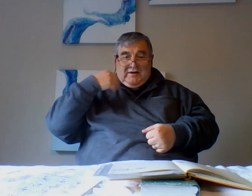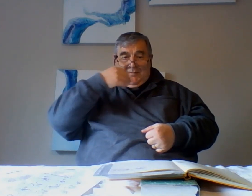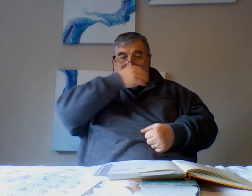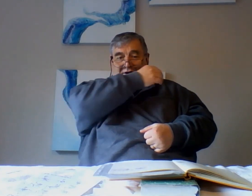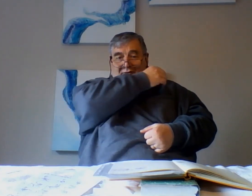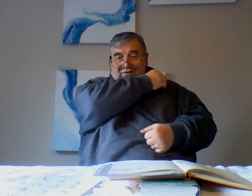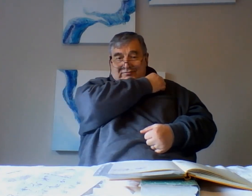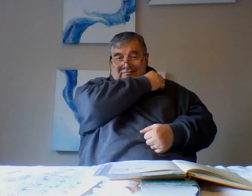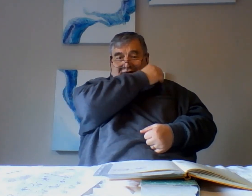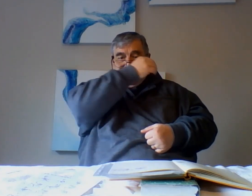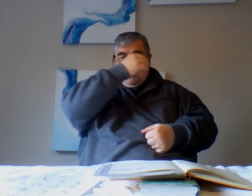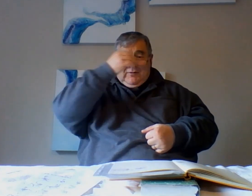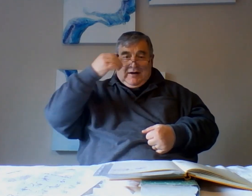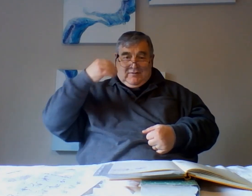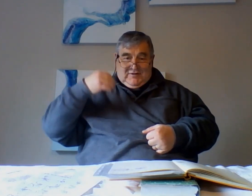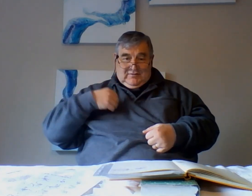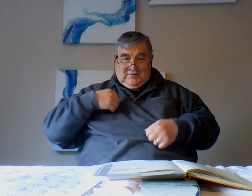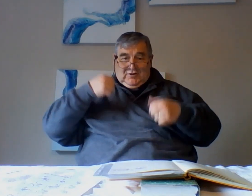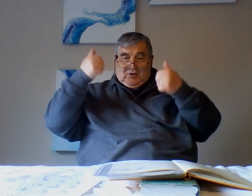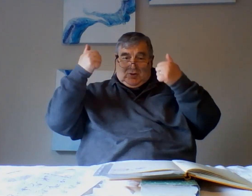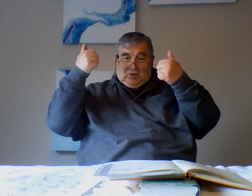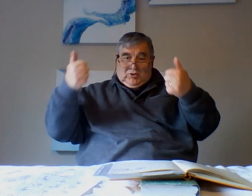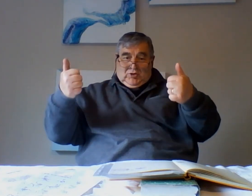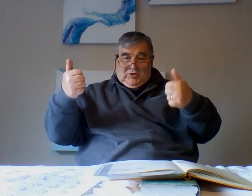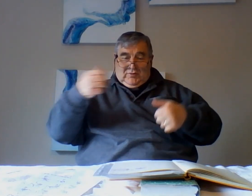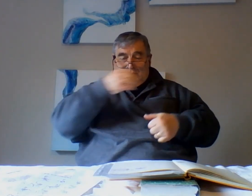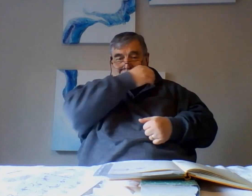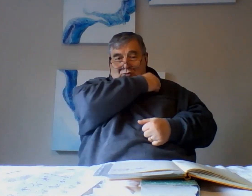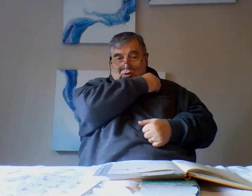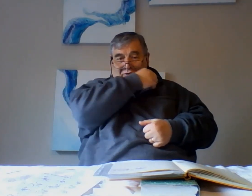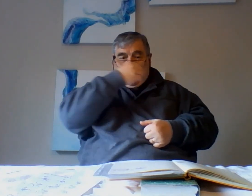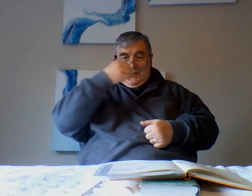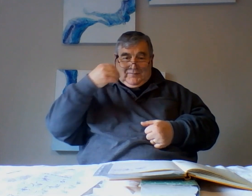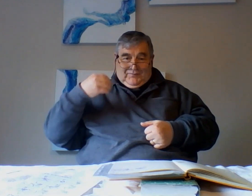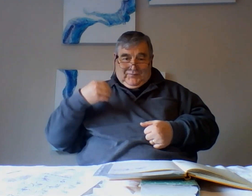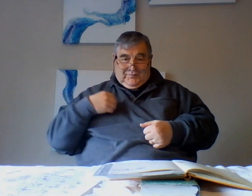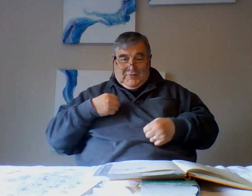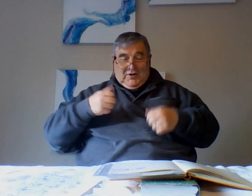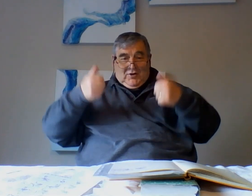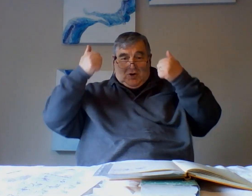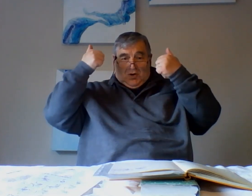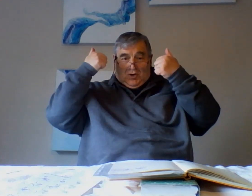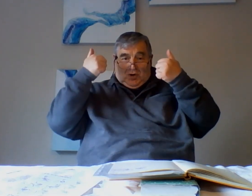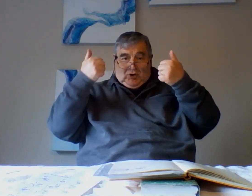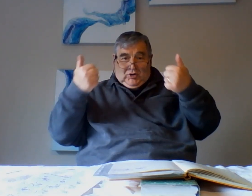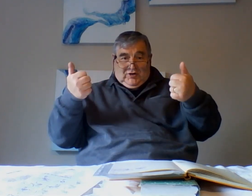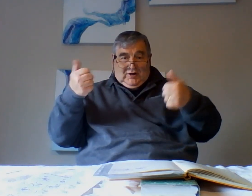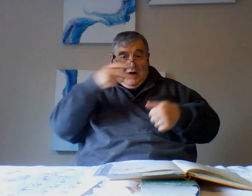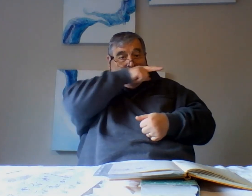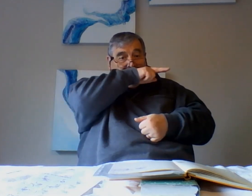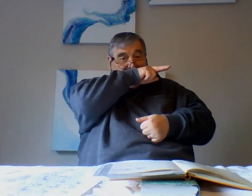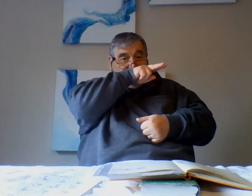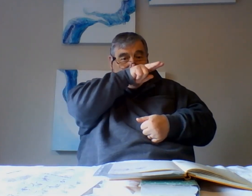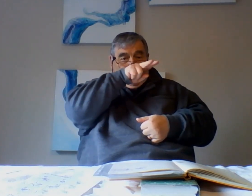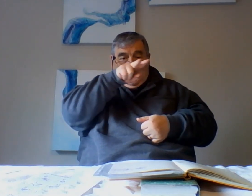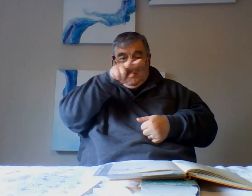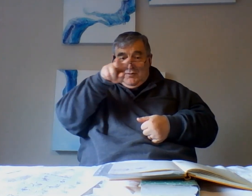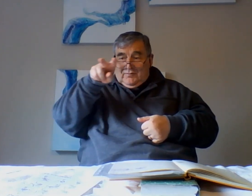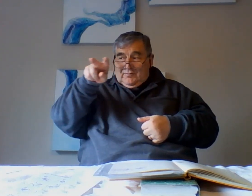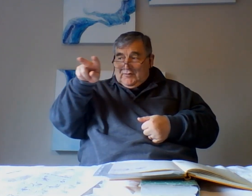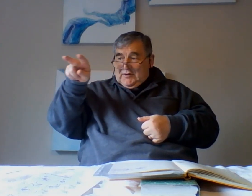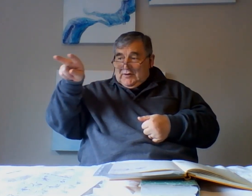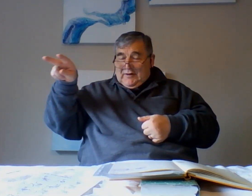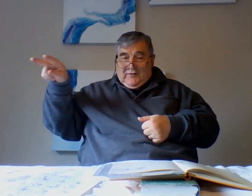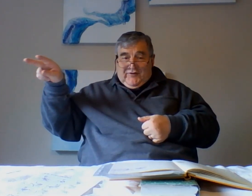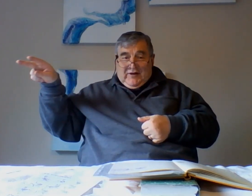up a coat ready to go out. (signs). (signs) 'good afternoon' - like you've stepped